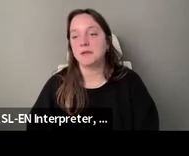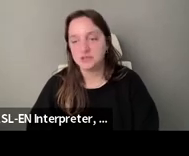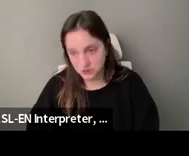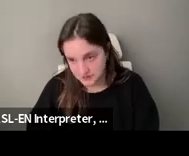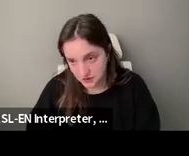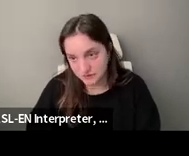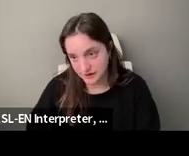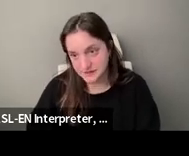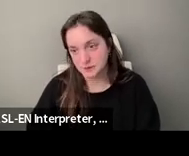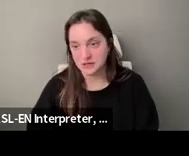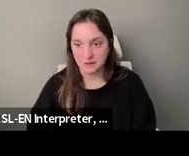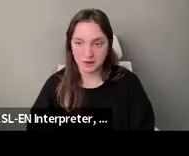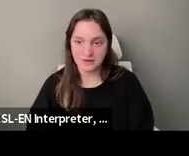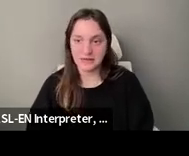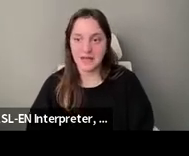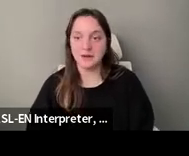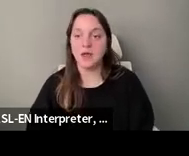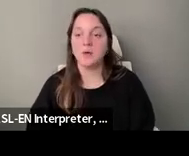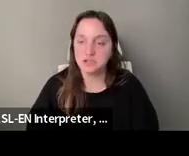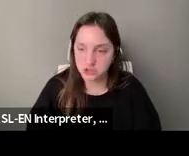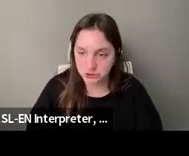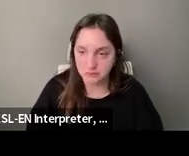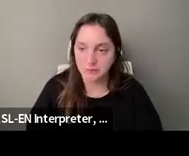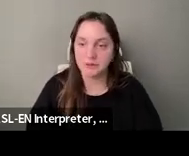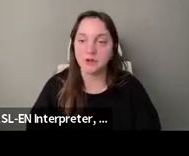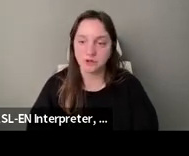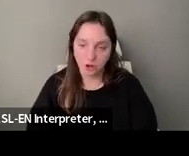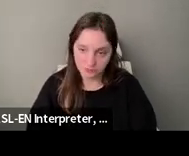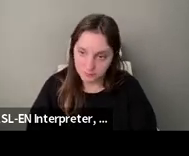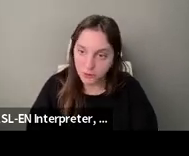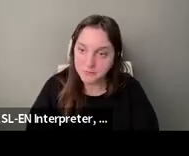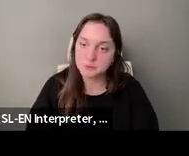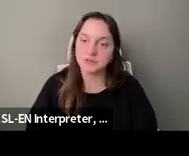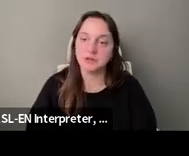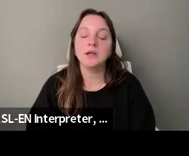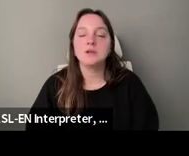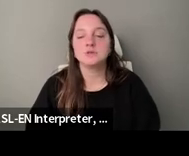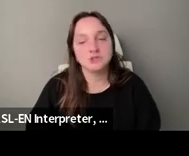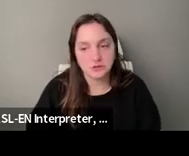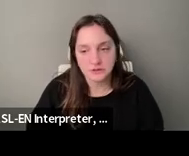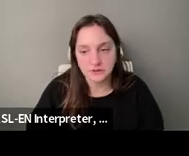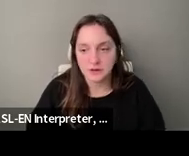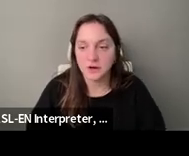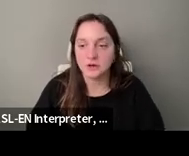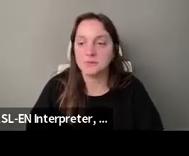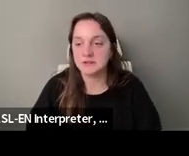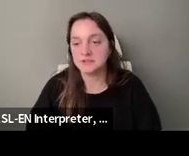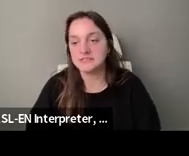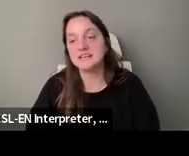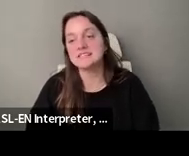was nervous when she got pregnant again.women secured we ensured that we would go to all her appointment with her, ensure that there were no